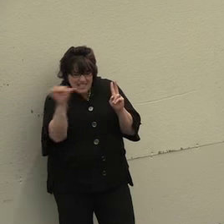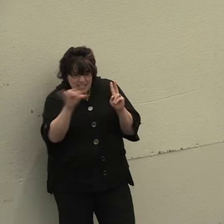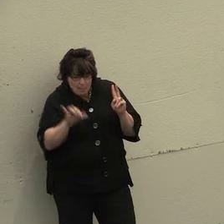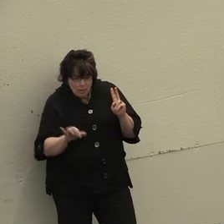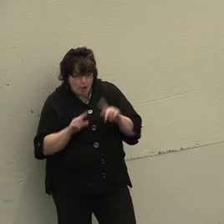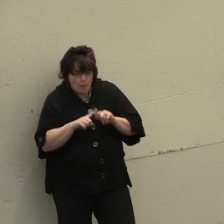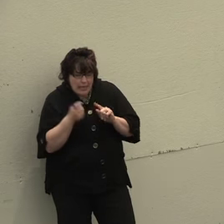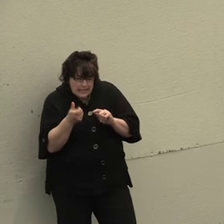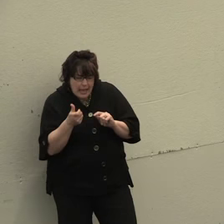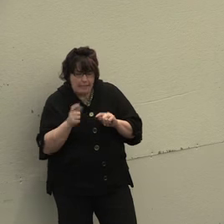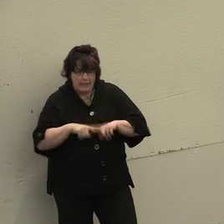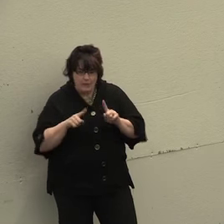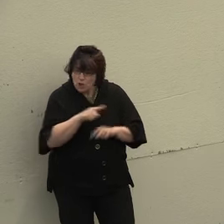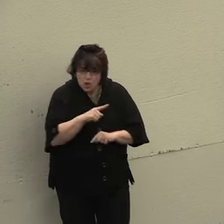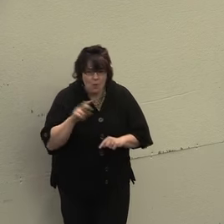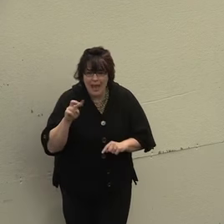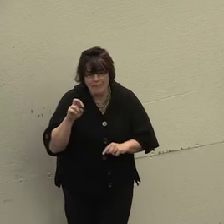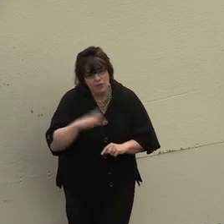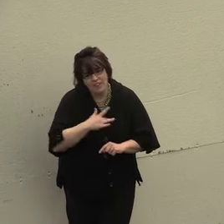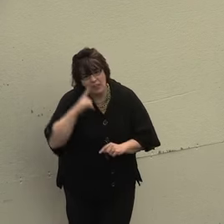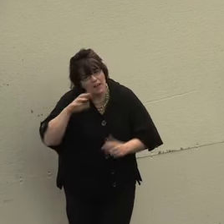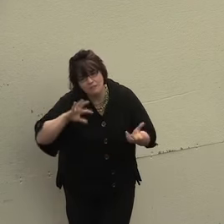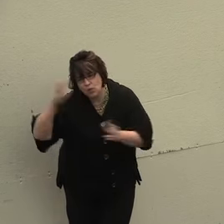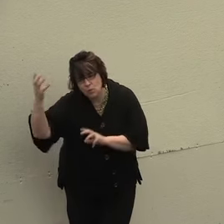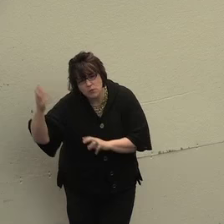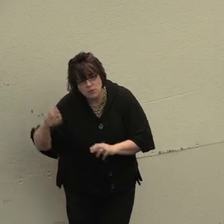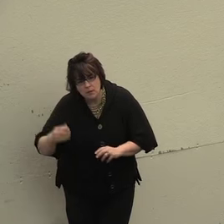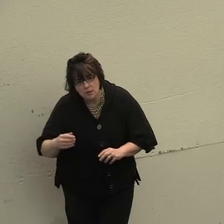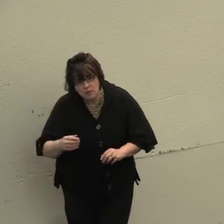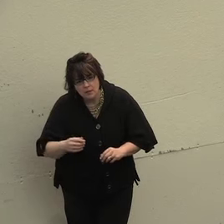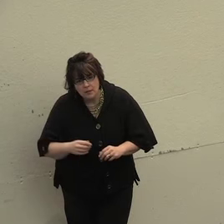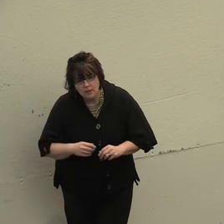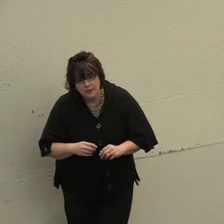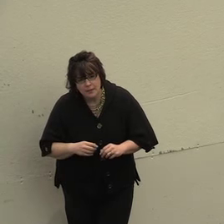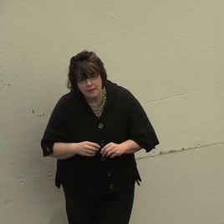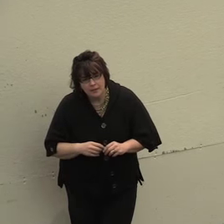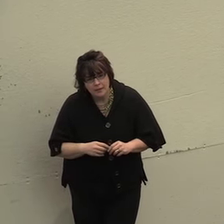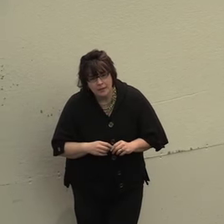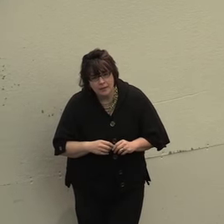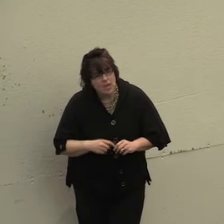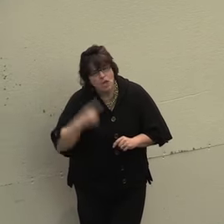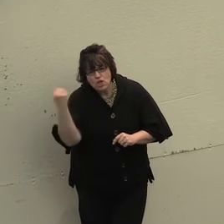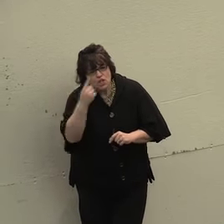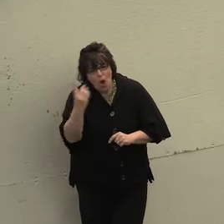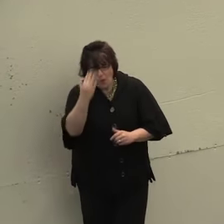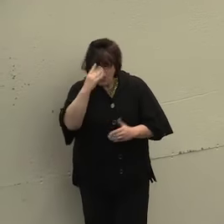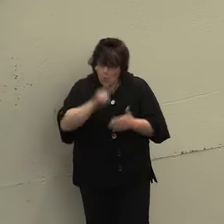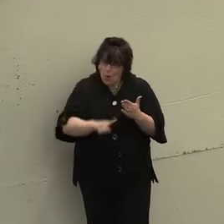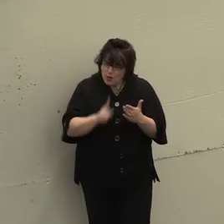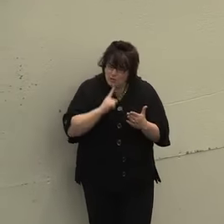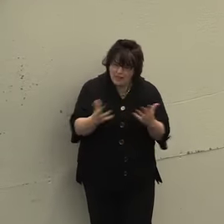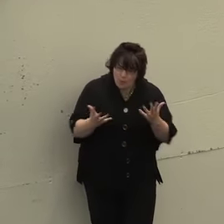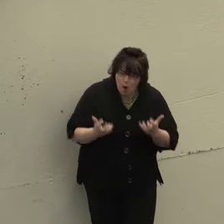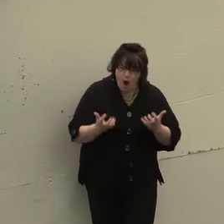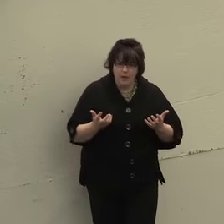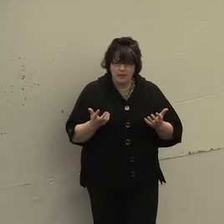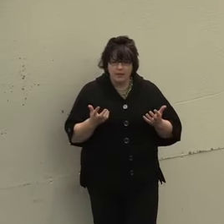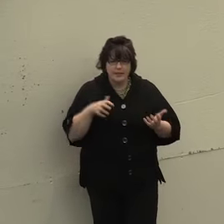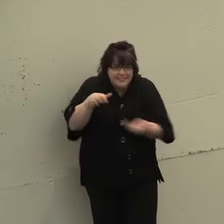Do you feel confused, uncertain, hesitate? Or even you always know what you really want, and you always determine it.